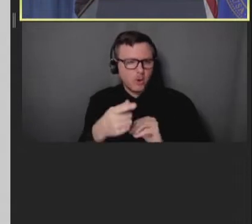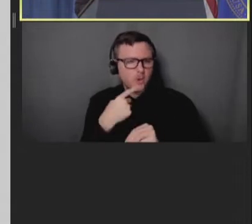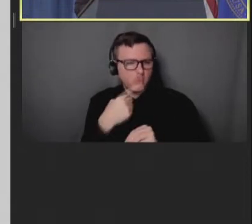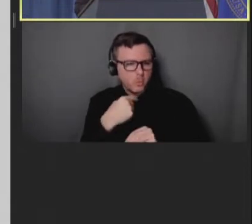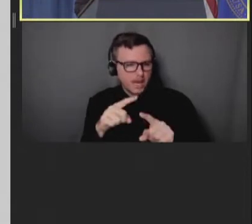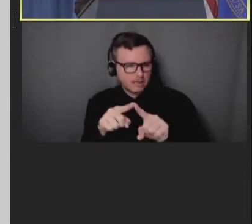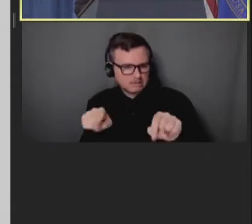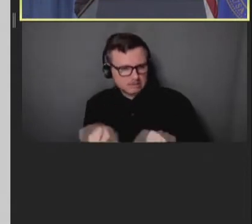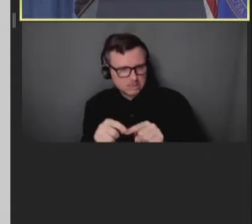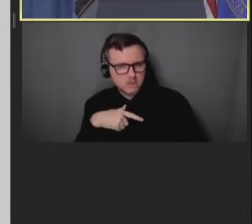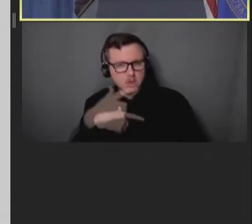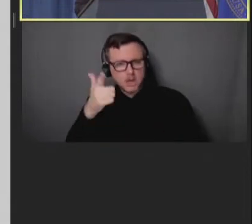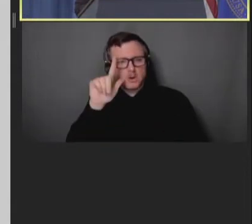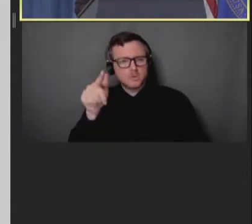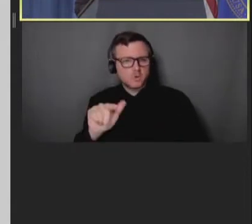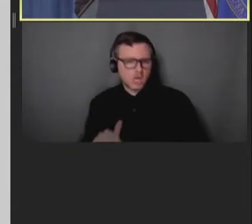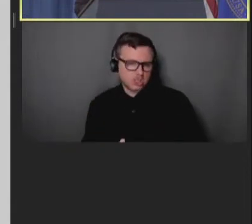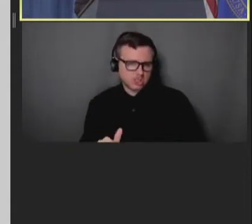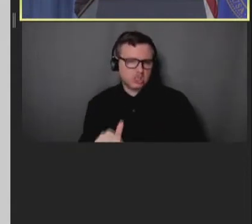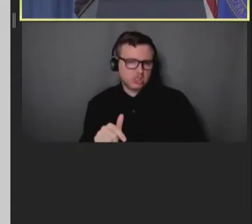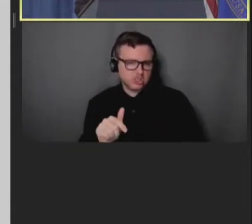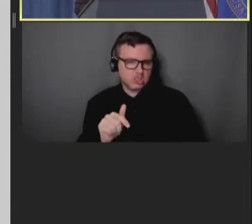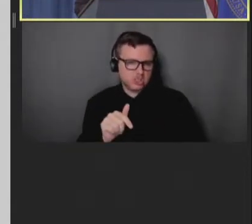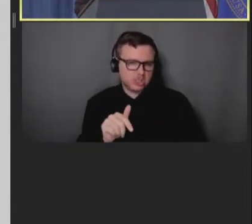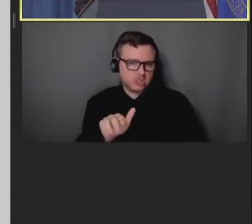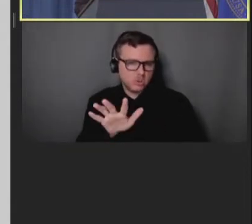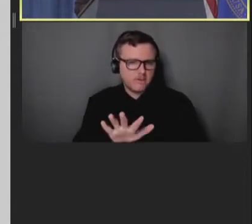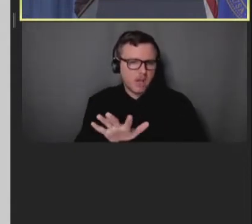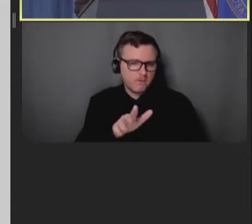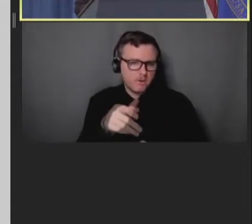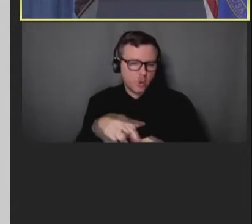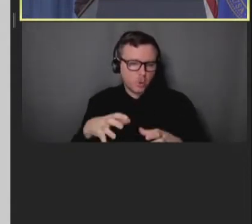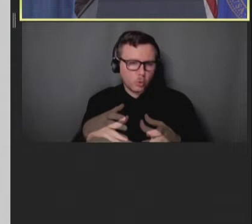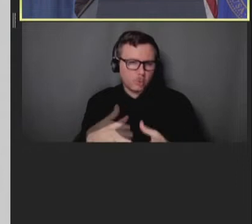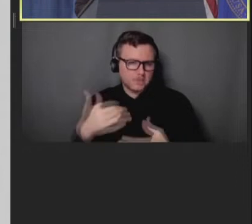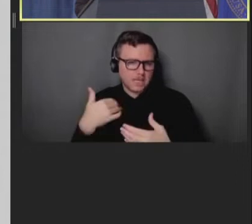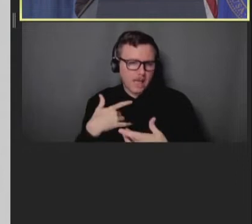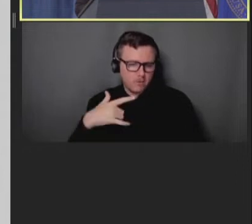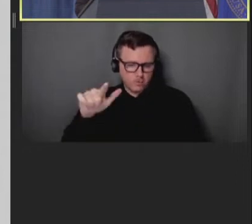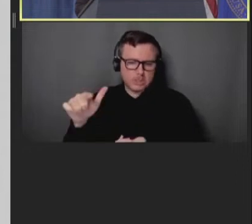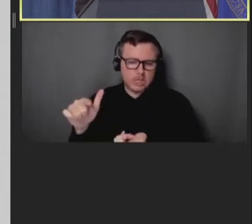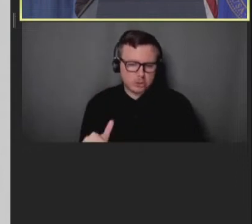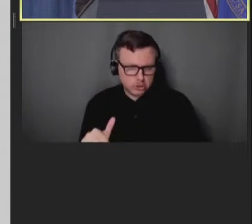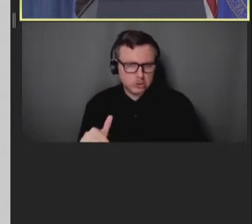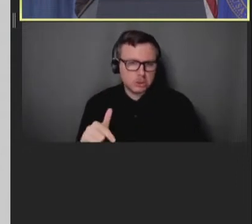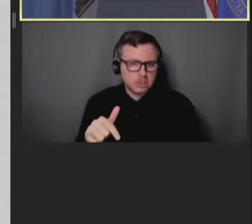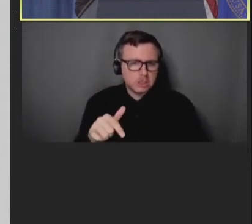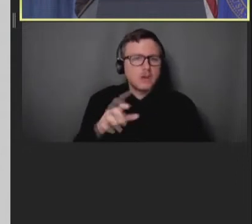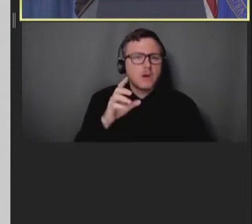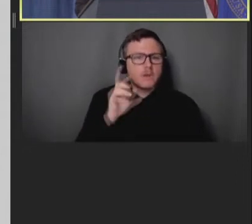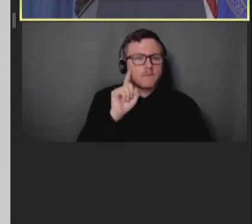or acceleration in the decay of the Omicron response, so that by day 91, the geometric